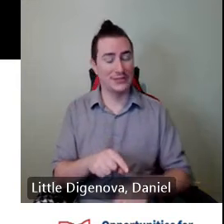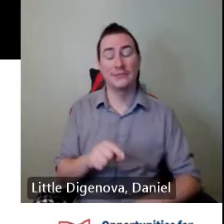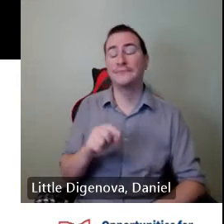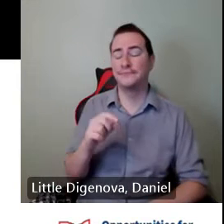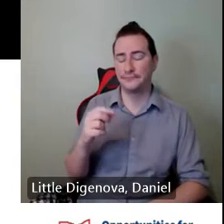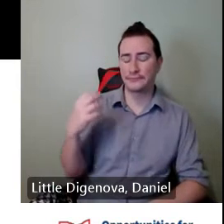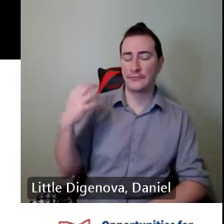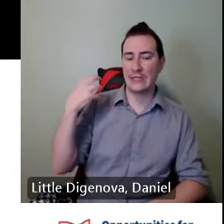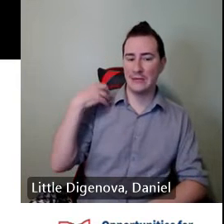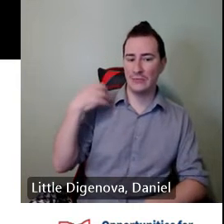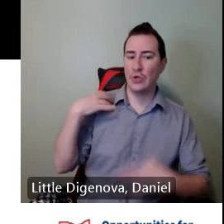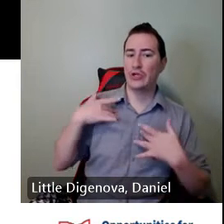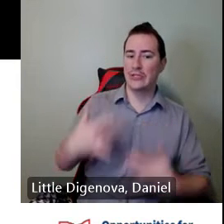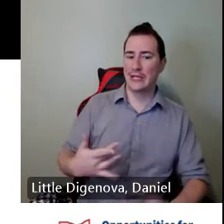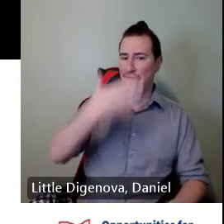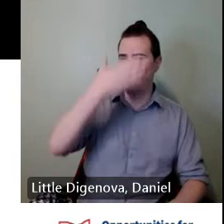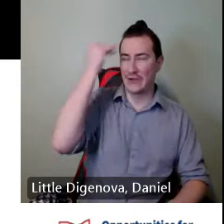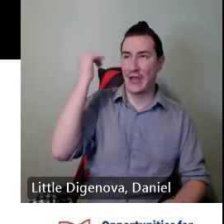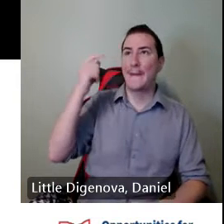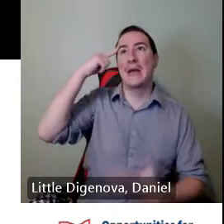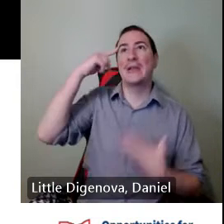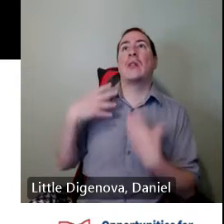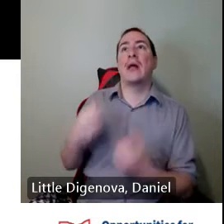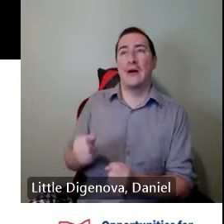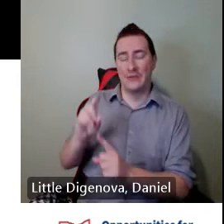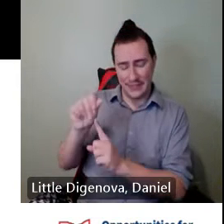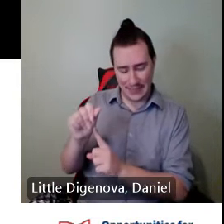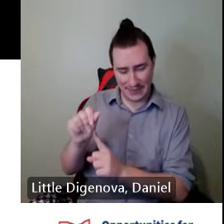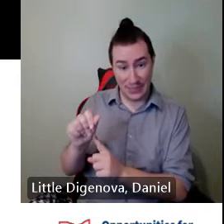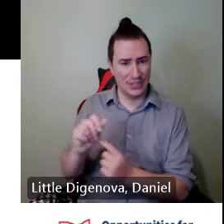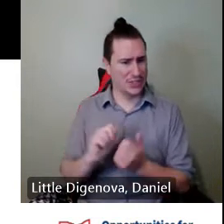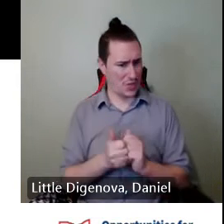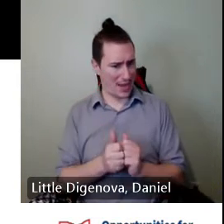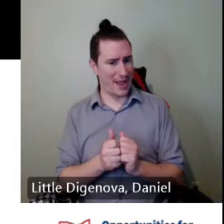so how do you make them aware when this information is confidential?"